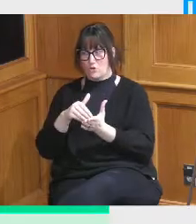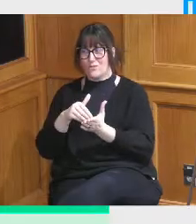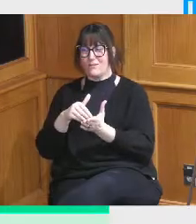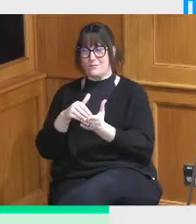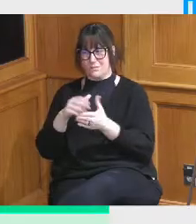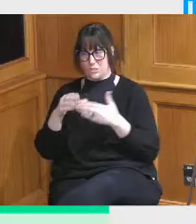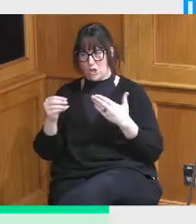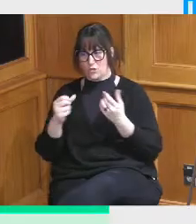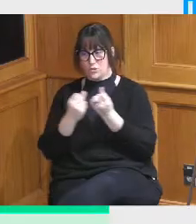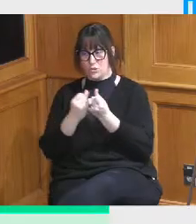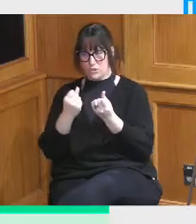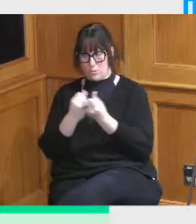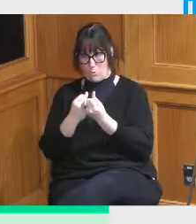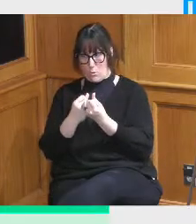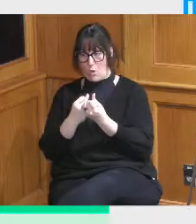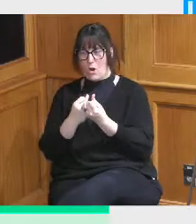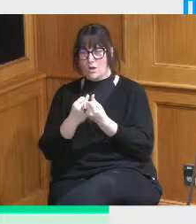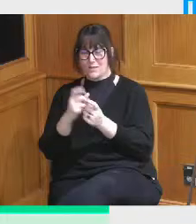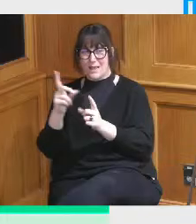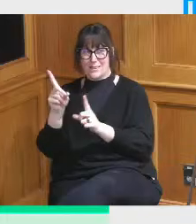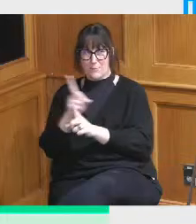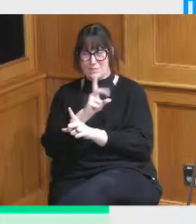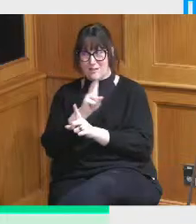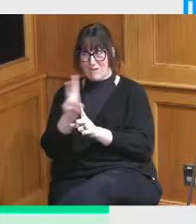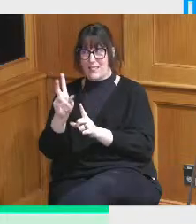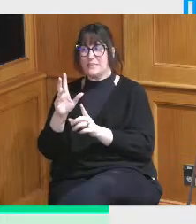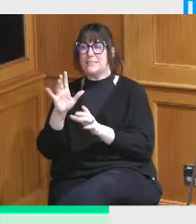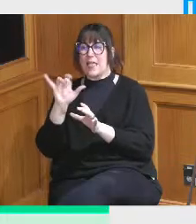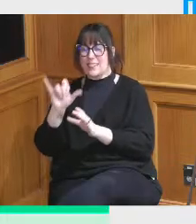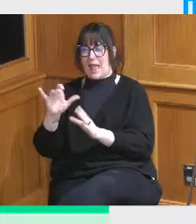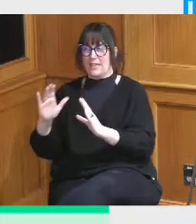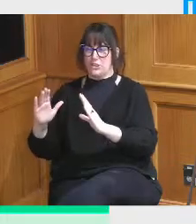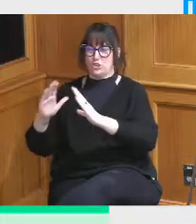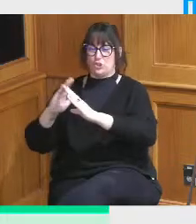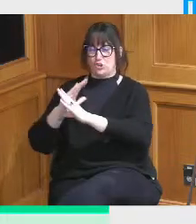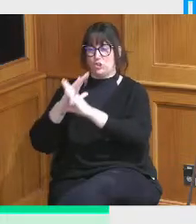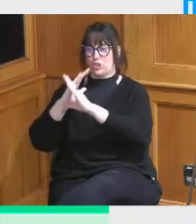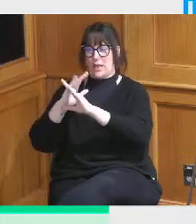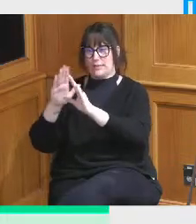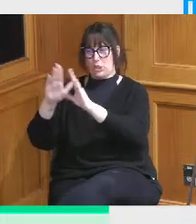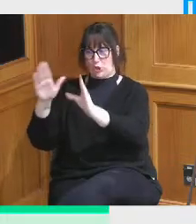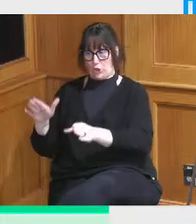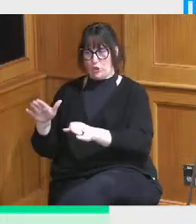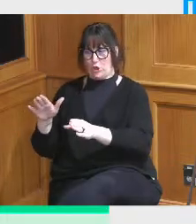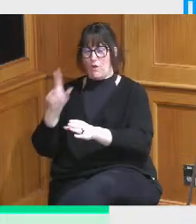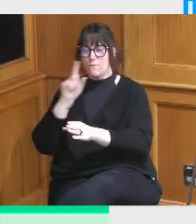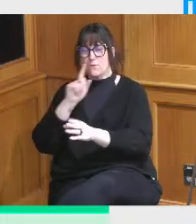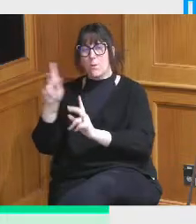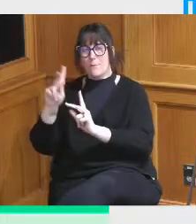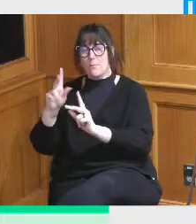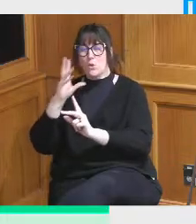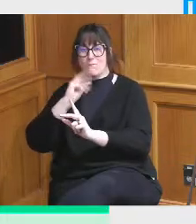the Hamilton County domestic violence shelter for those experiencing family and domestic violence